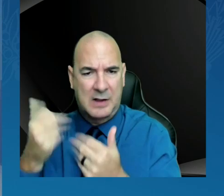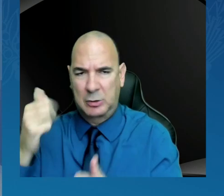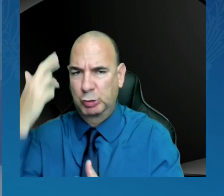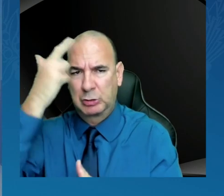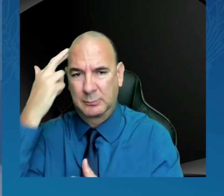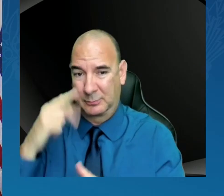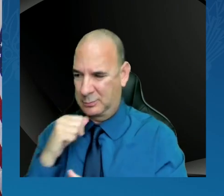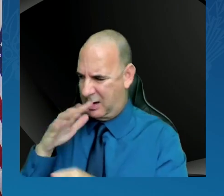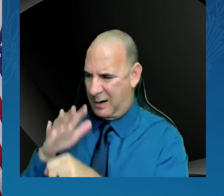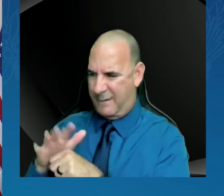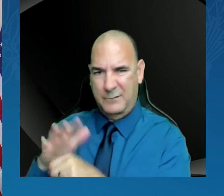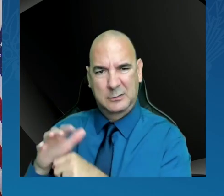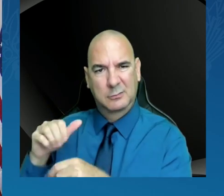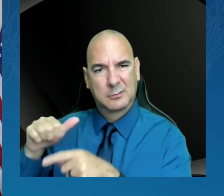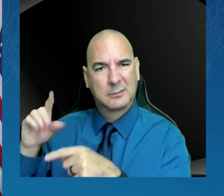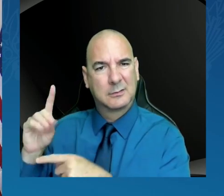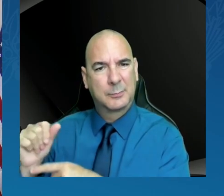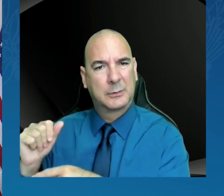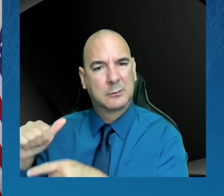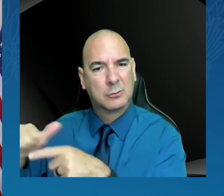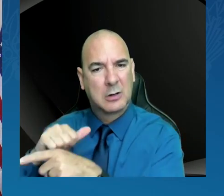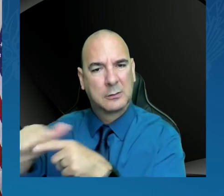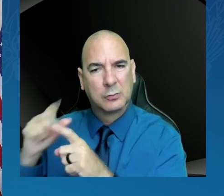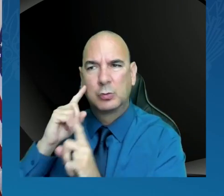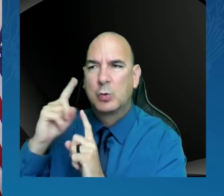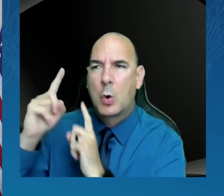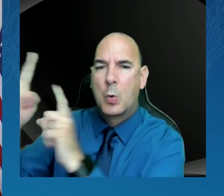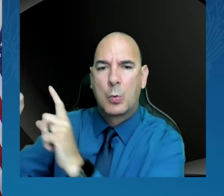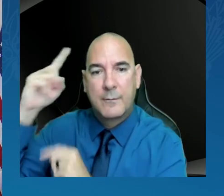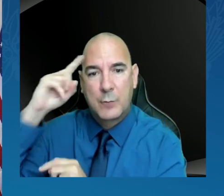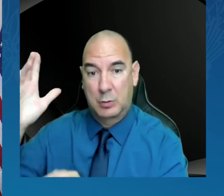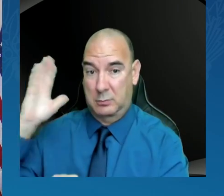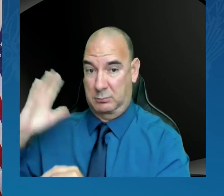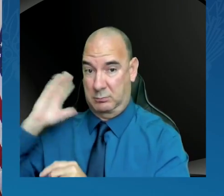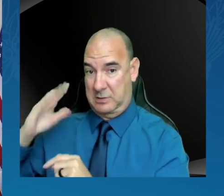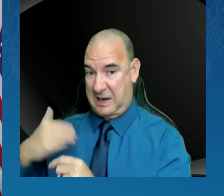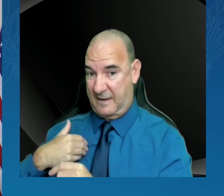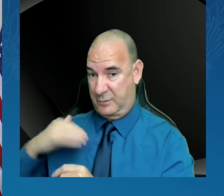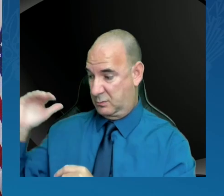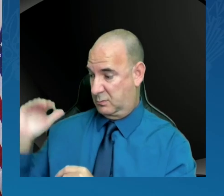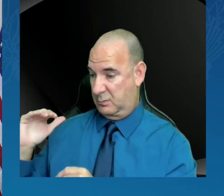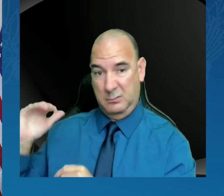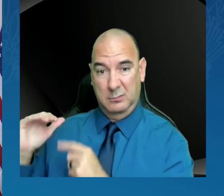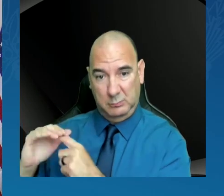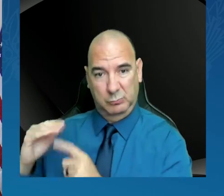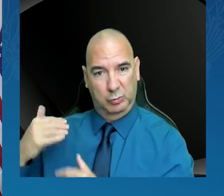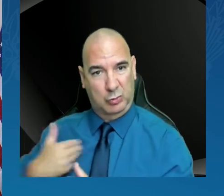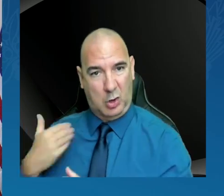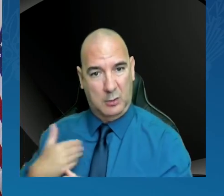and their ambitions when they were younger. We also know there are many needs to access supportive services such as childcare,